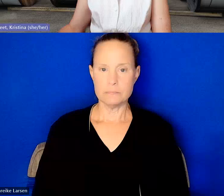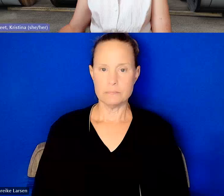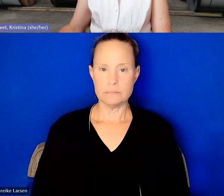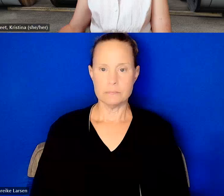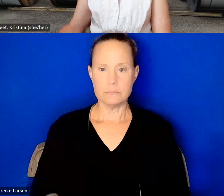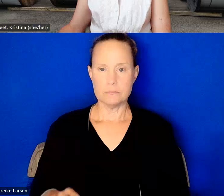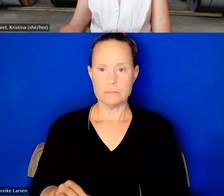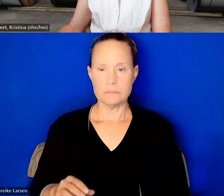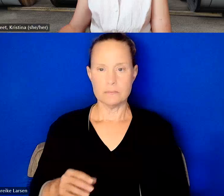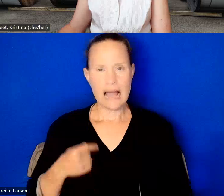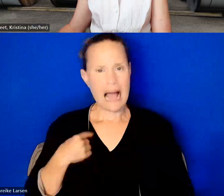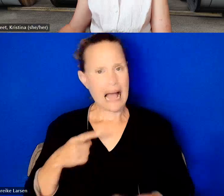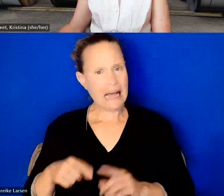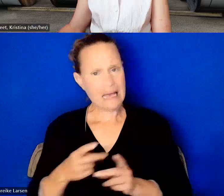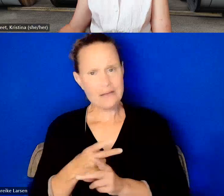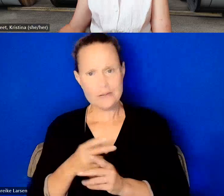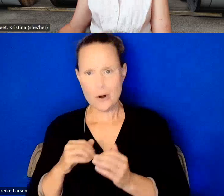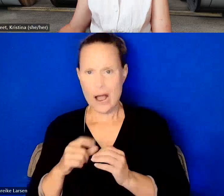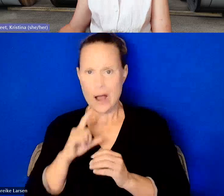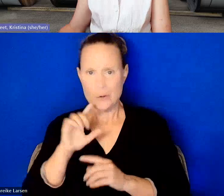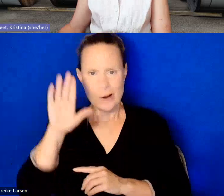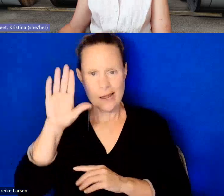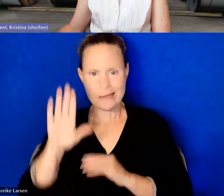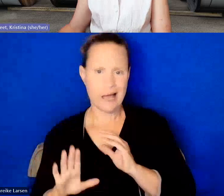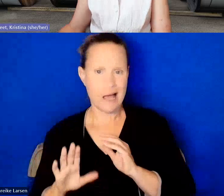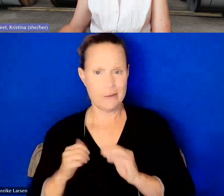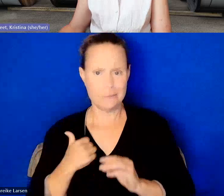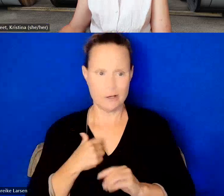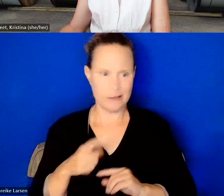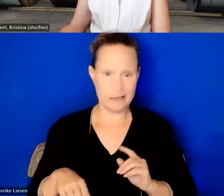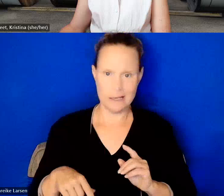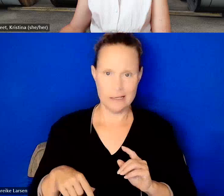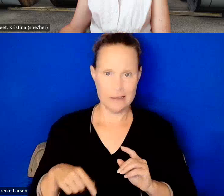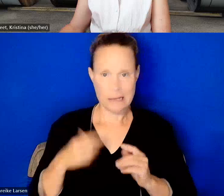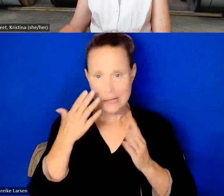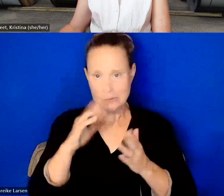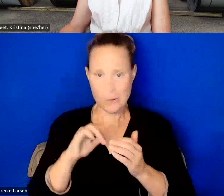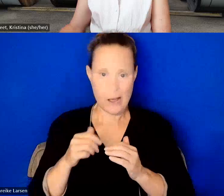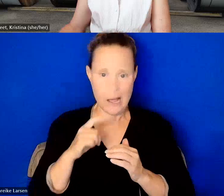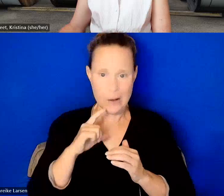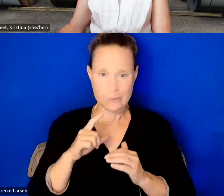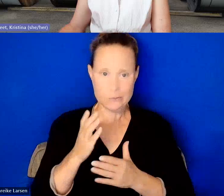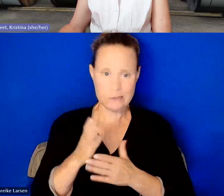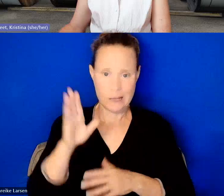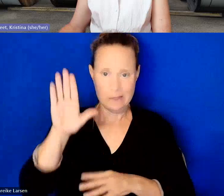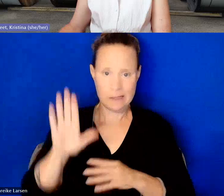And I can't take my hand down. I I've hit the button several times, so sorry, Oh, OK. No problem. I just I don't know how to get rid of it. I'll. I'll see if I can. I can get it OK.